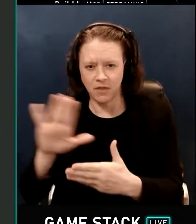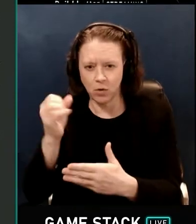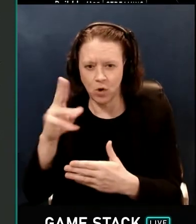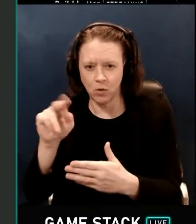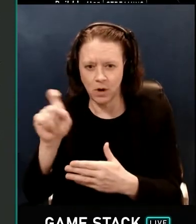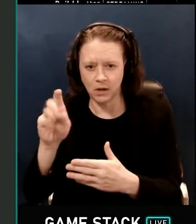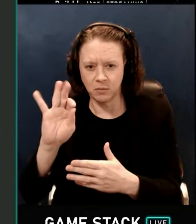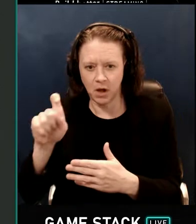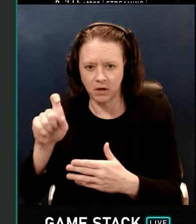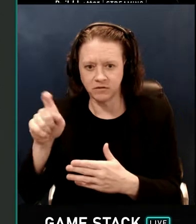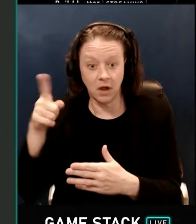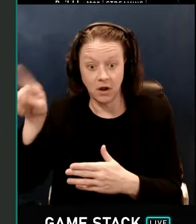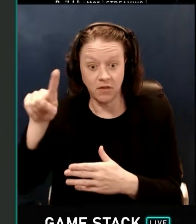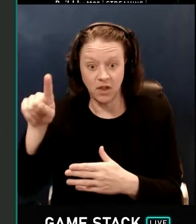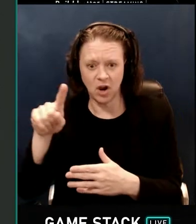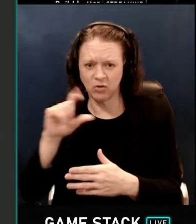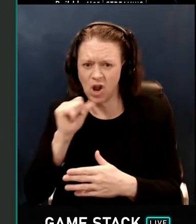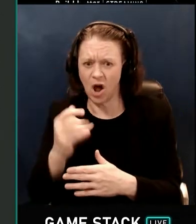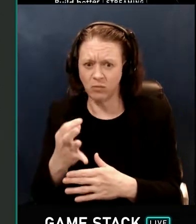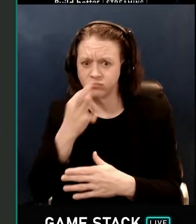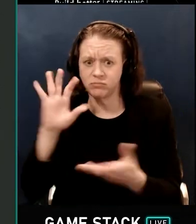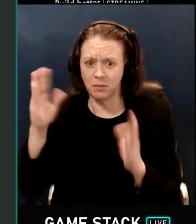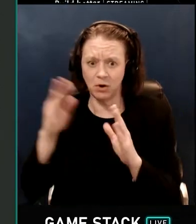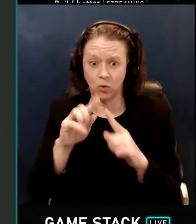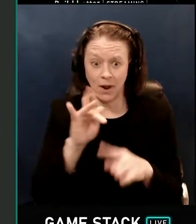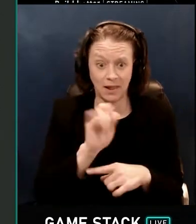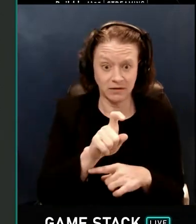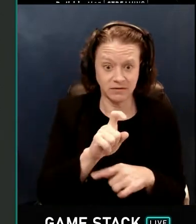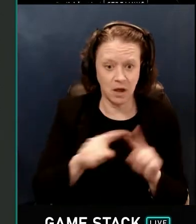but their shots aren't missing. Could this be latency?